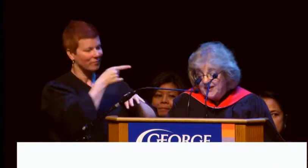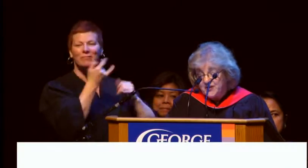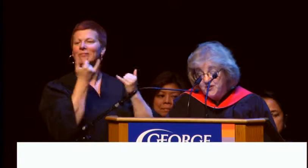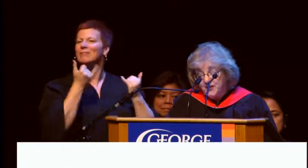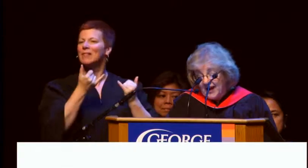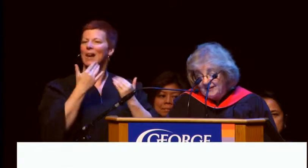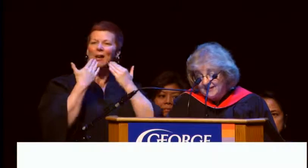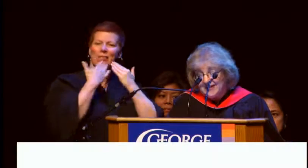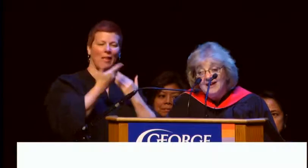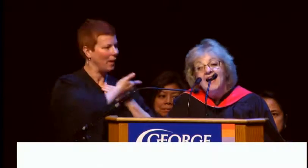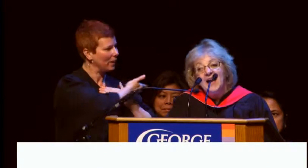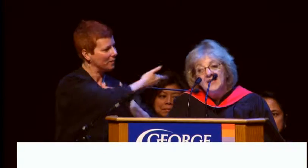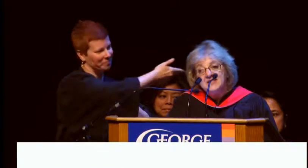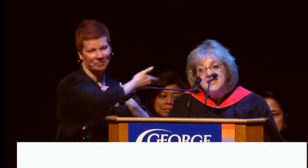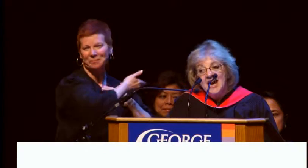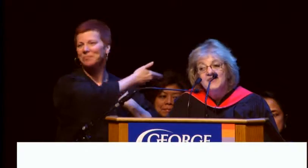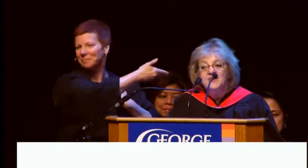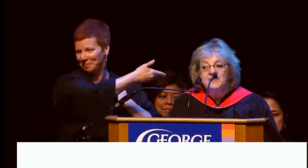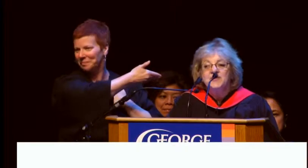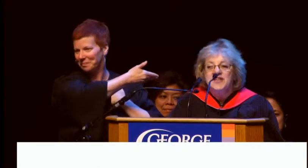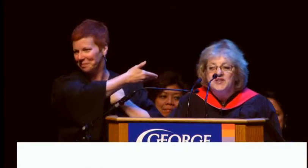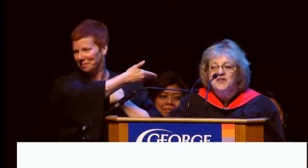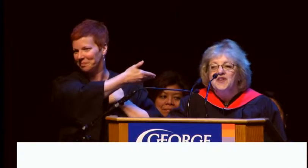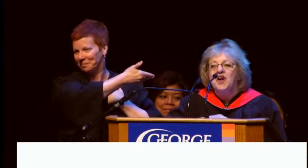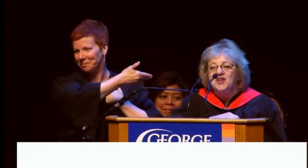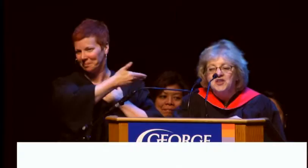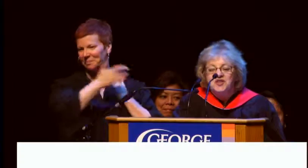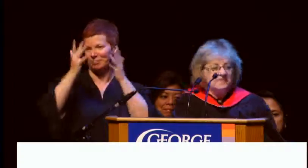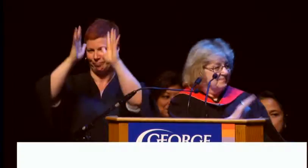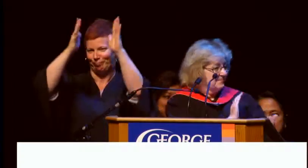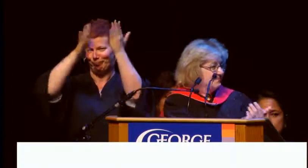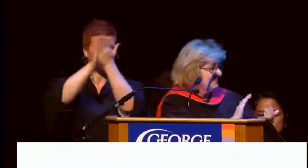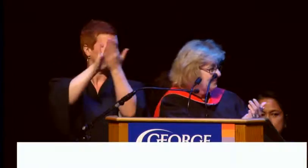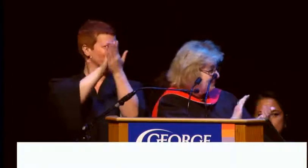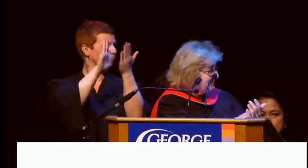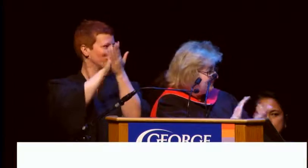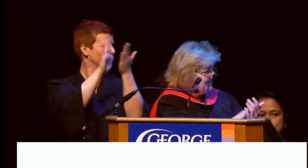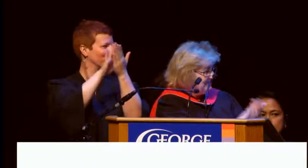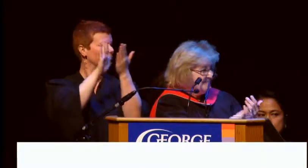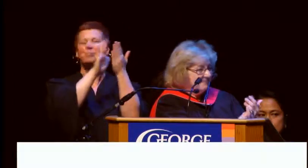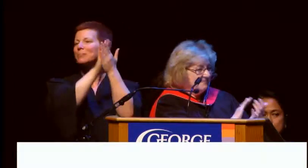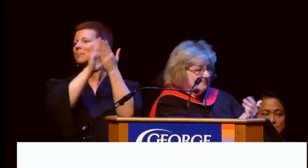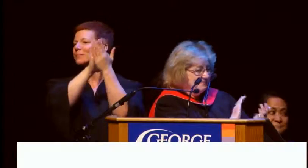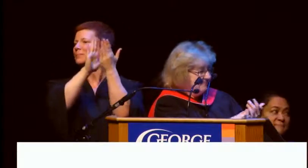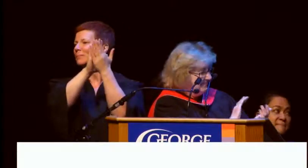TO YOUR FACULTY AND THE STAFF OF YOUR CENTRE OF THE COLLEGE.